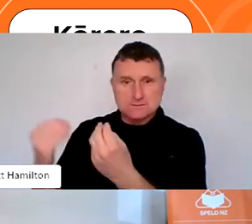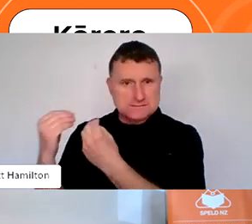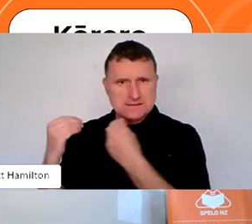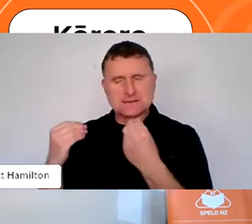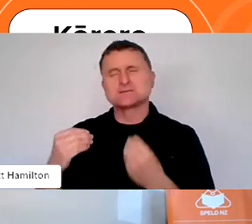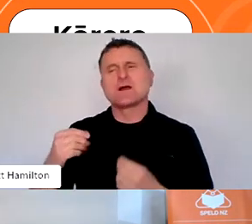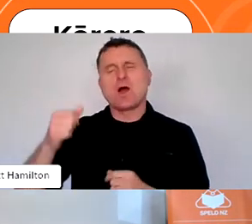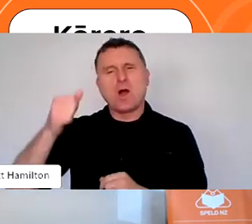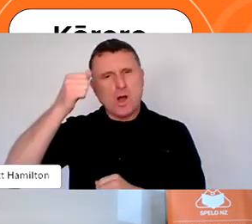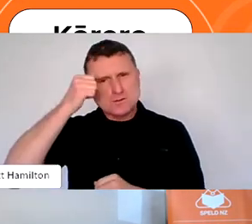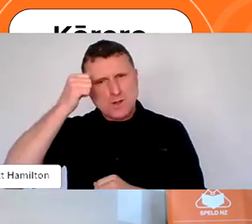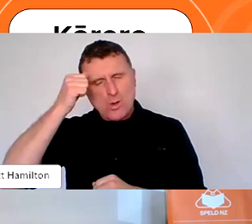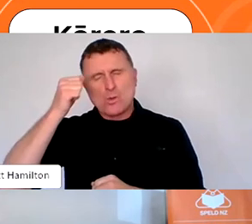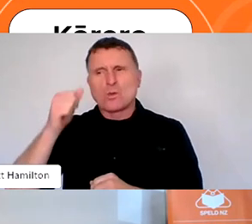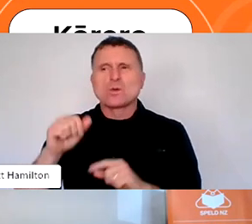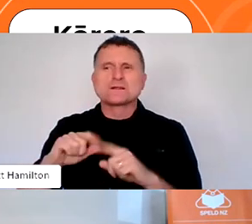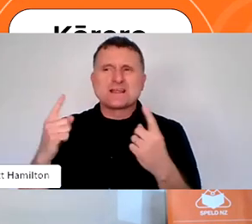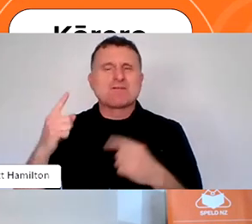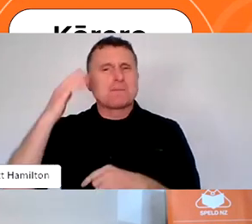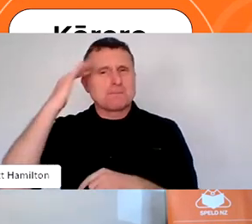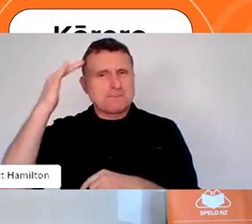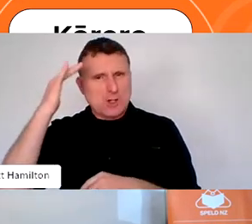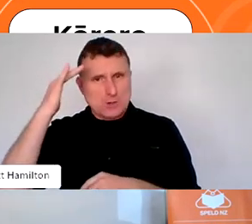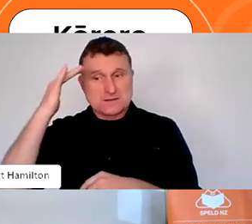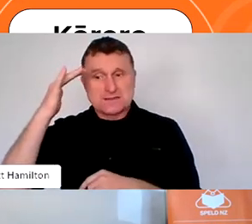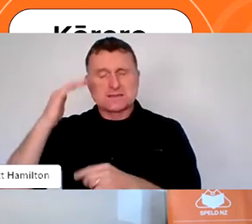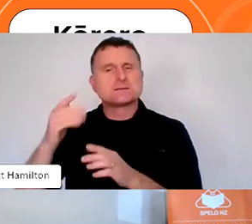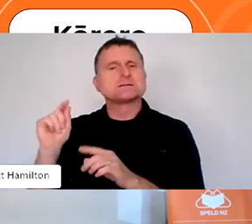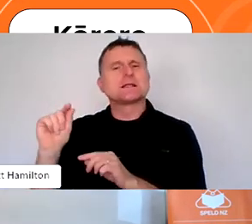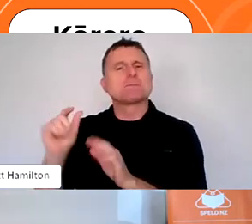the physical set-up. And we're finding in our role we're doing